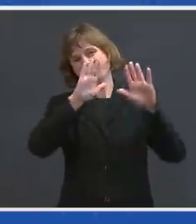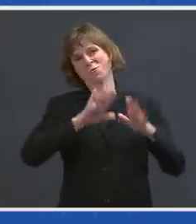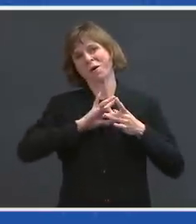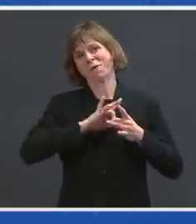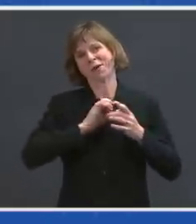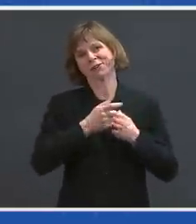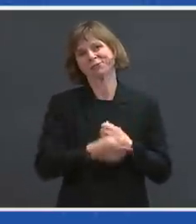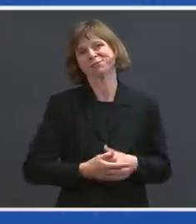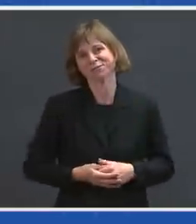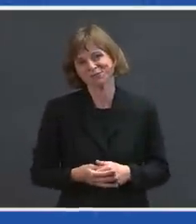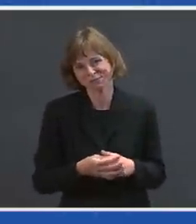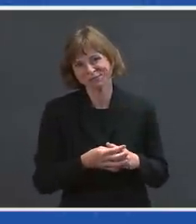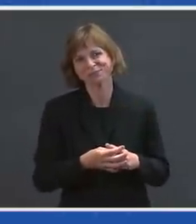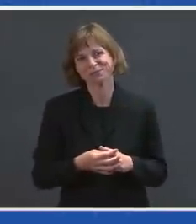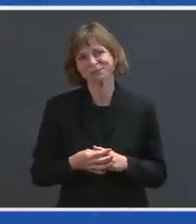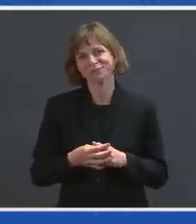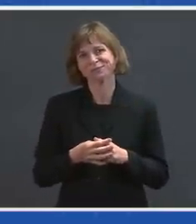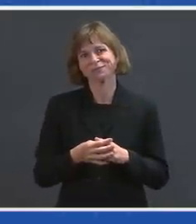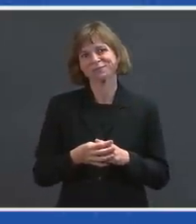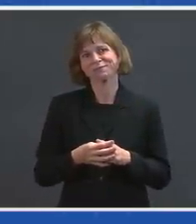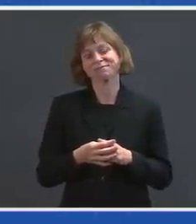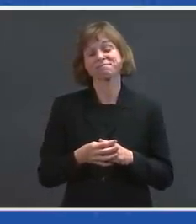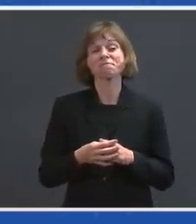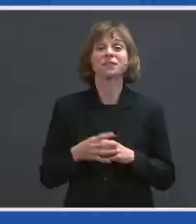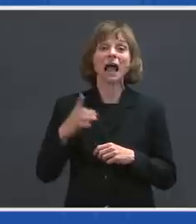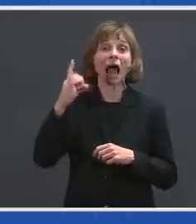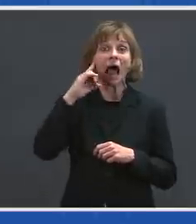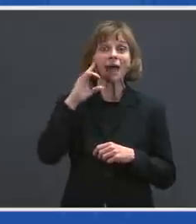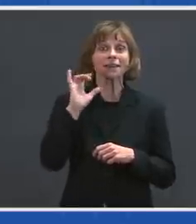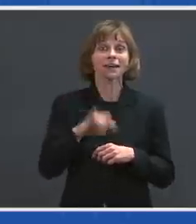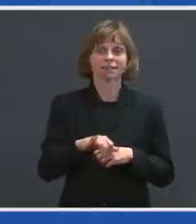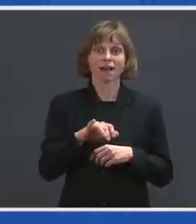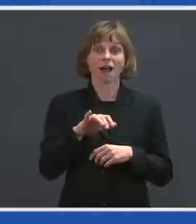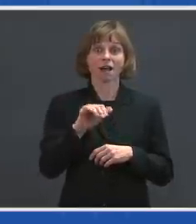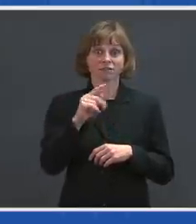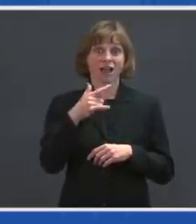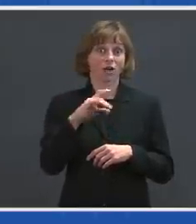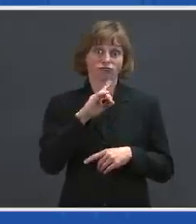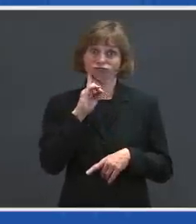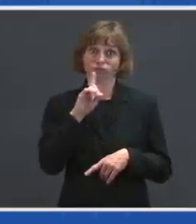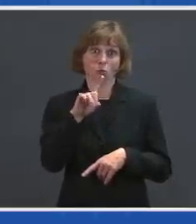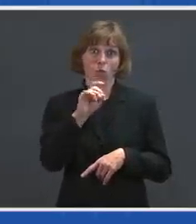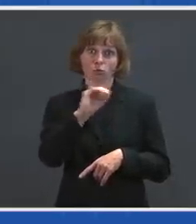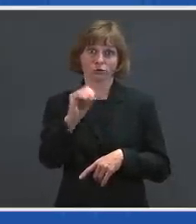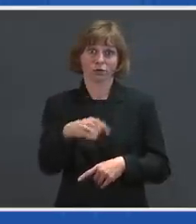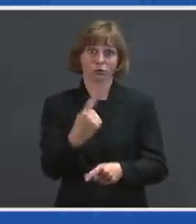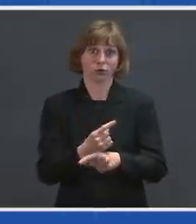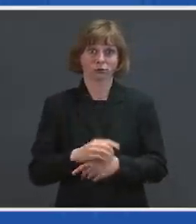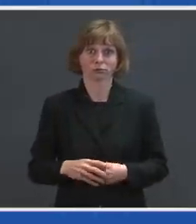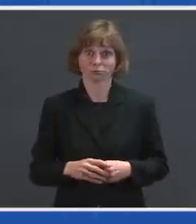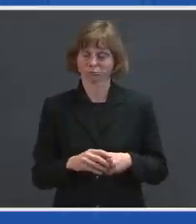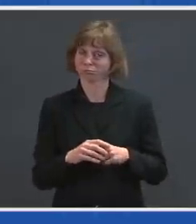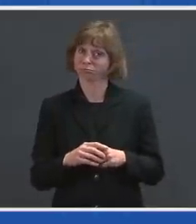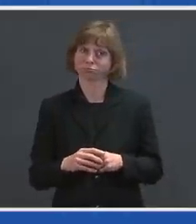And I think that Angie was absolutely correct that you've been the consummate leader.